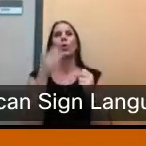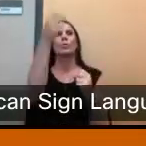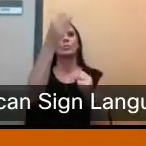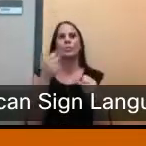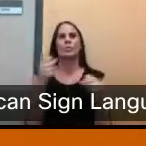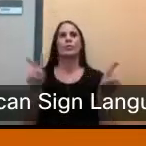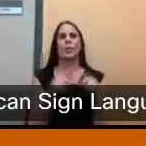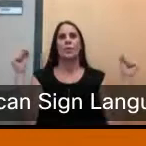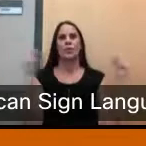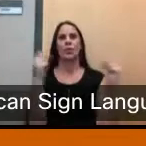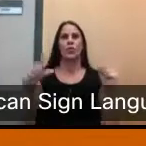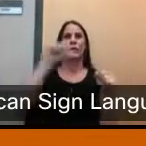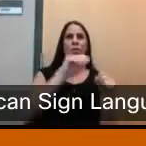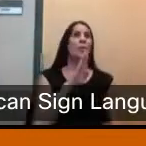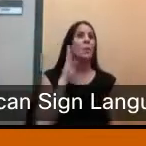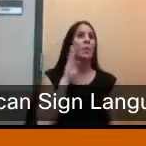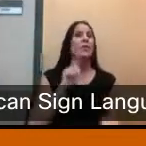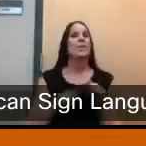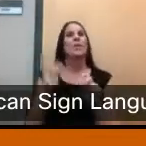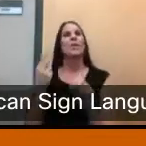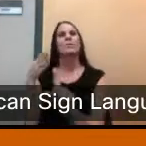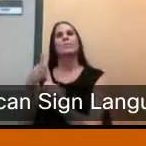And so, that kind of consistency is really, really important and health communication,